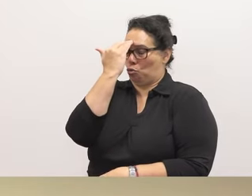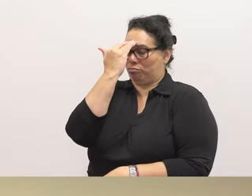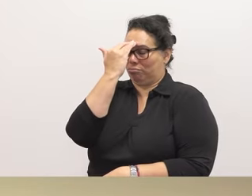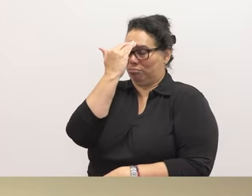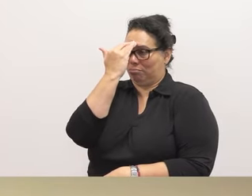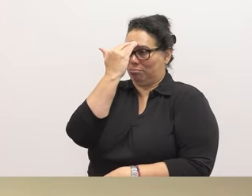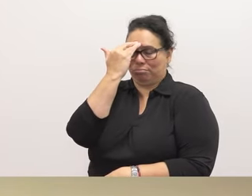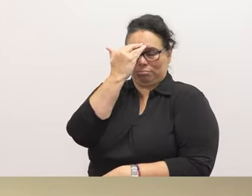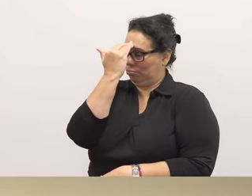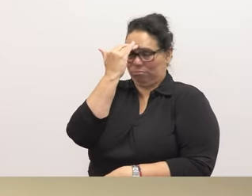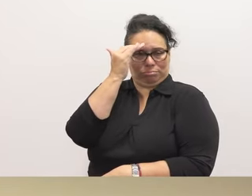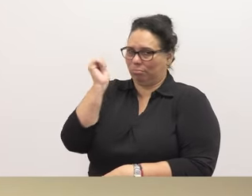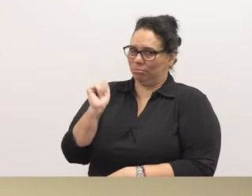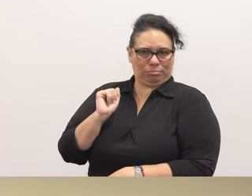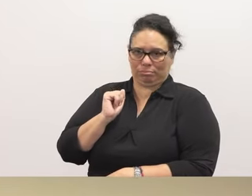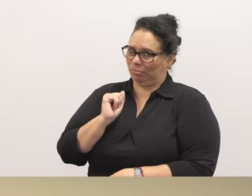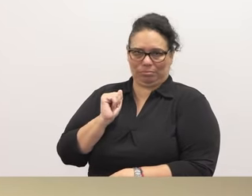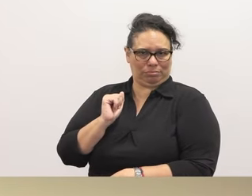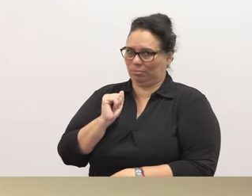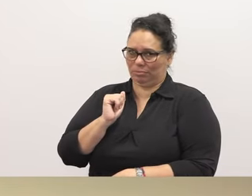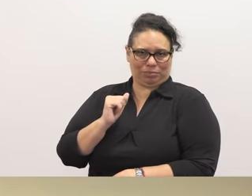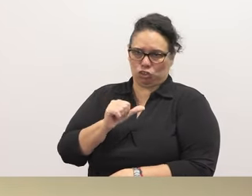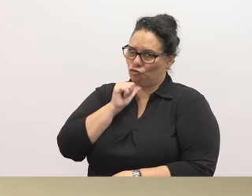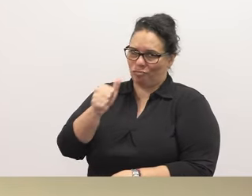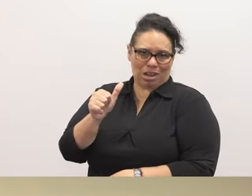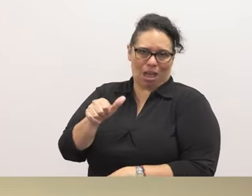to sufficiently communicate about them.